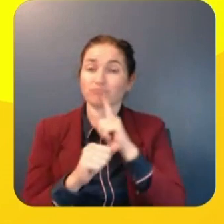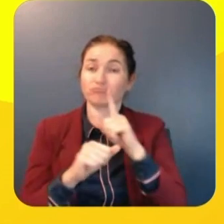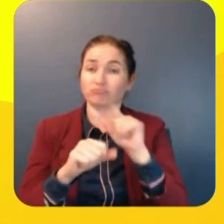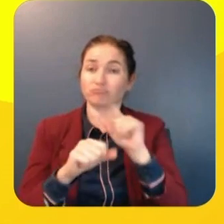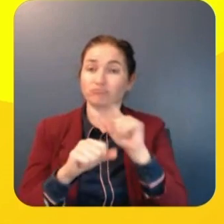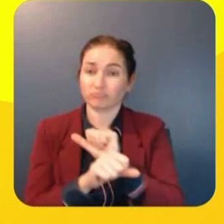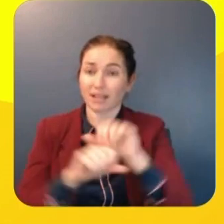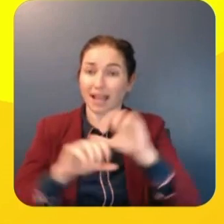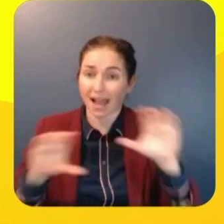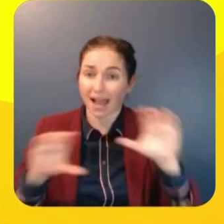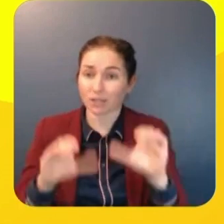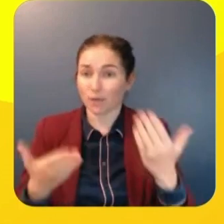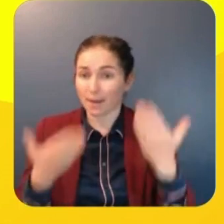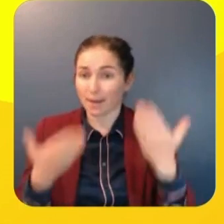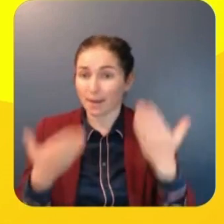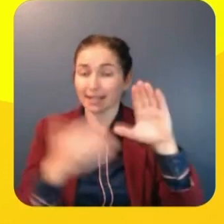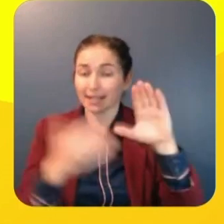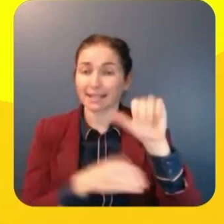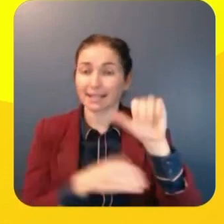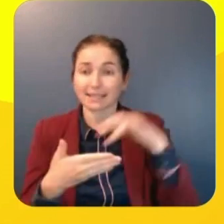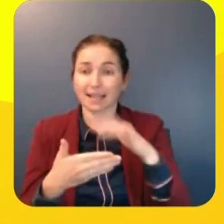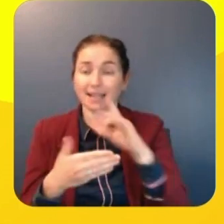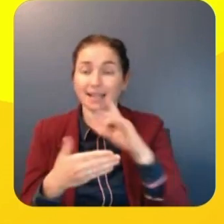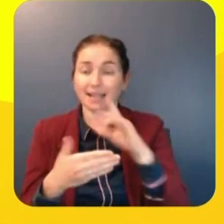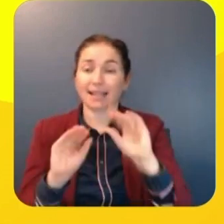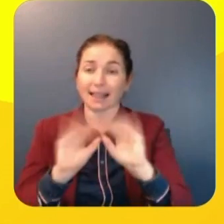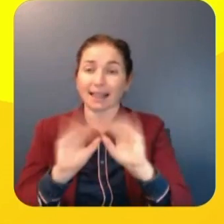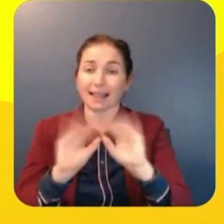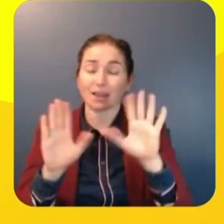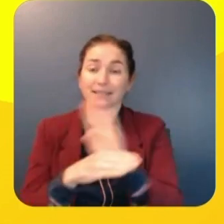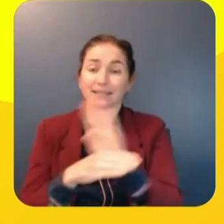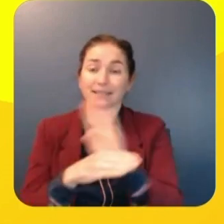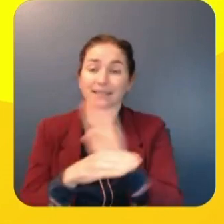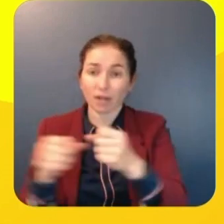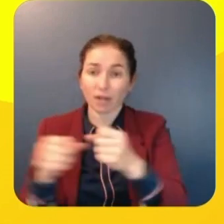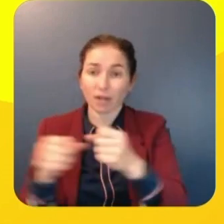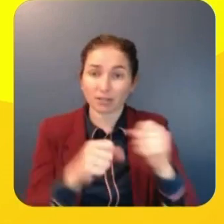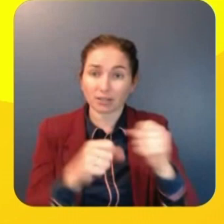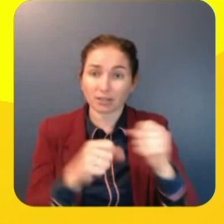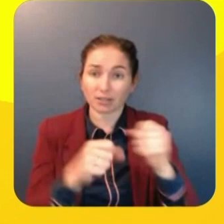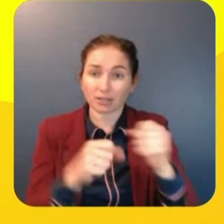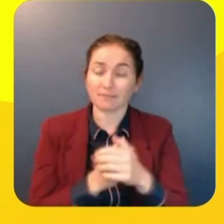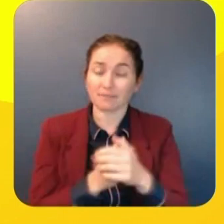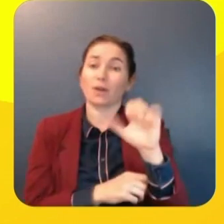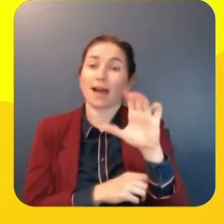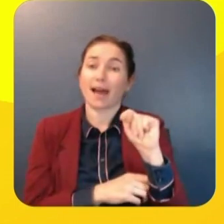case studies and clear business strategies, even more so ACT called upon us to create real accountability